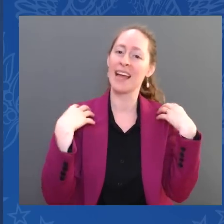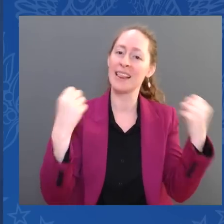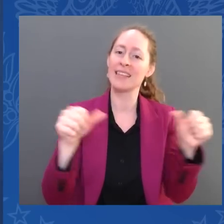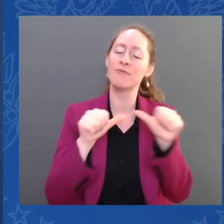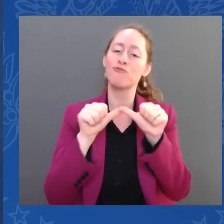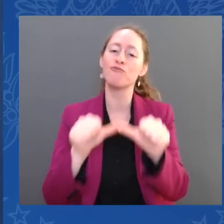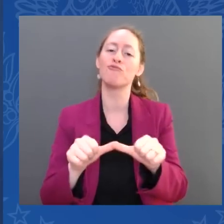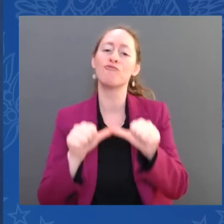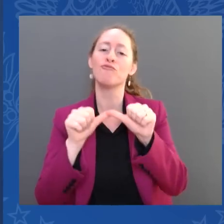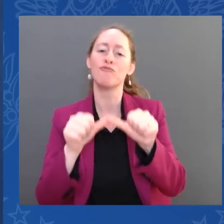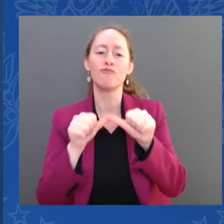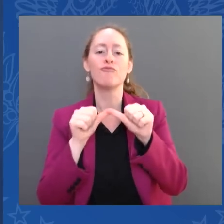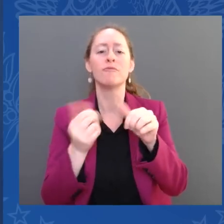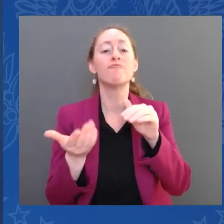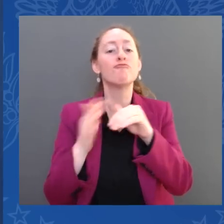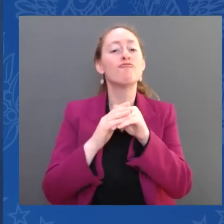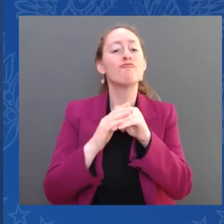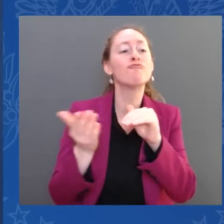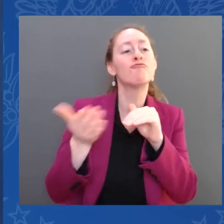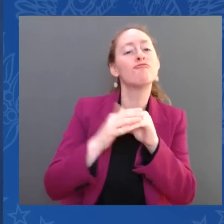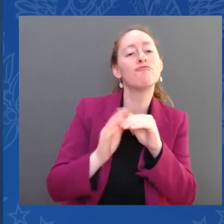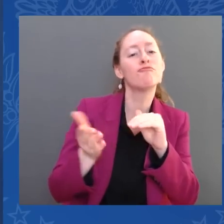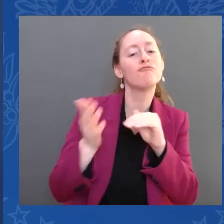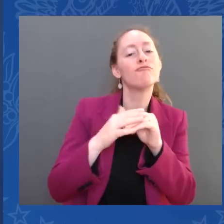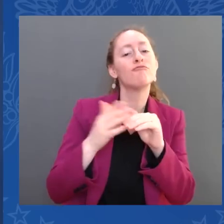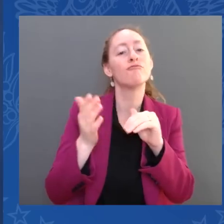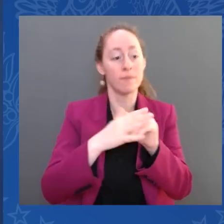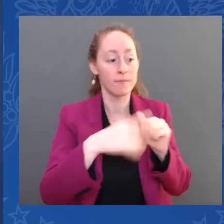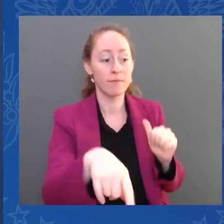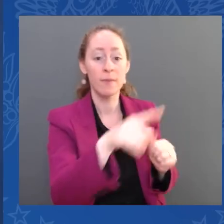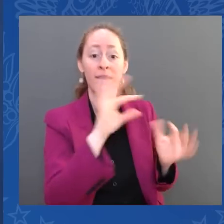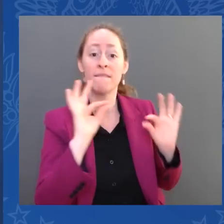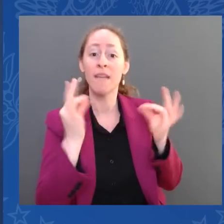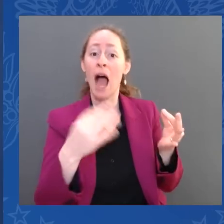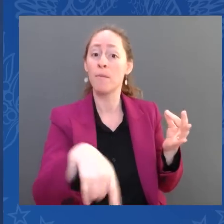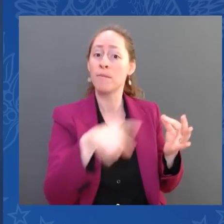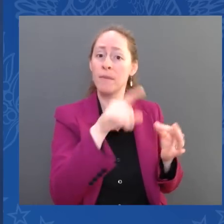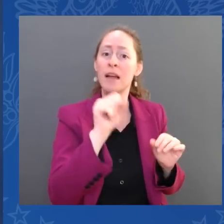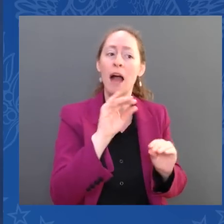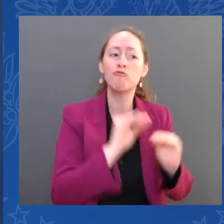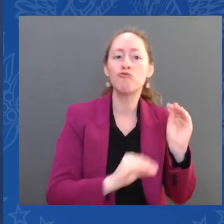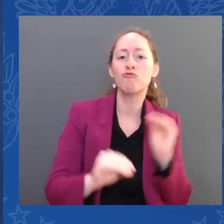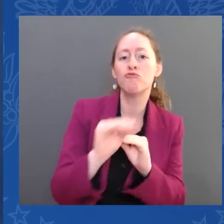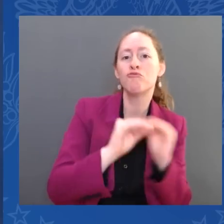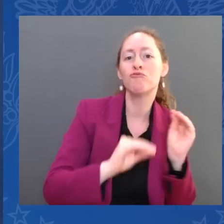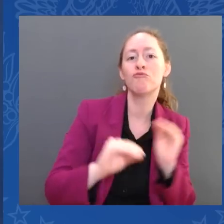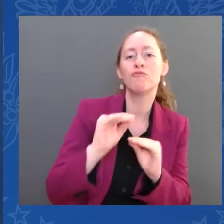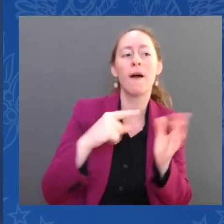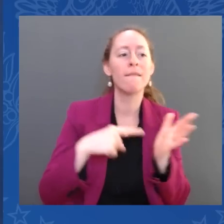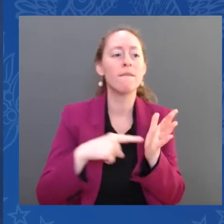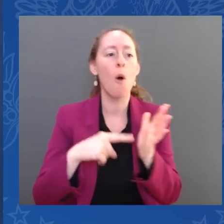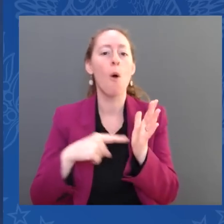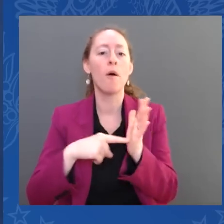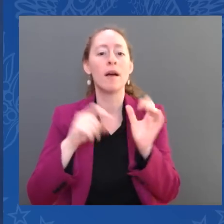everyday costs easing up, and shrinking the deficit. That stability puts us in a strong position